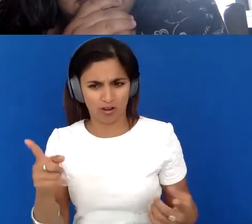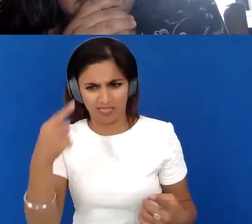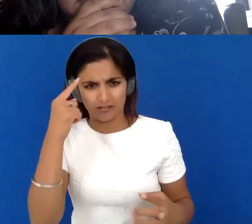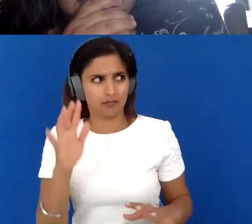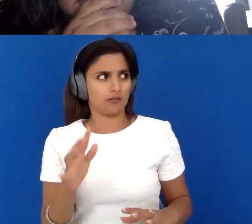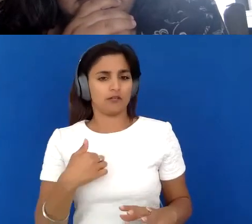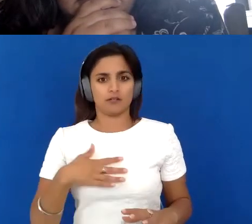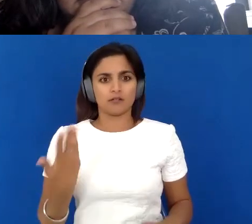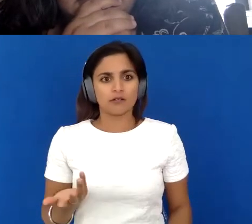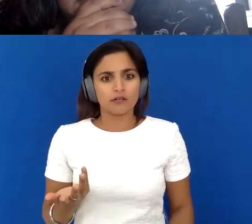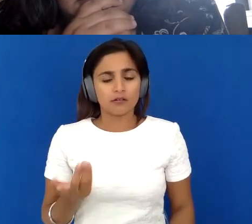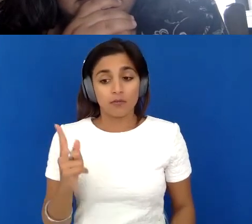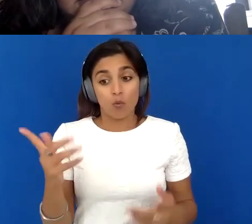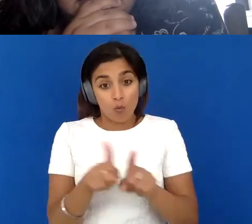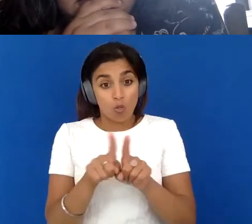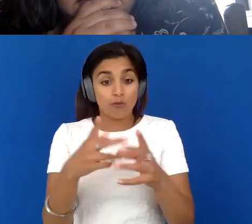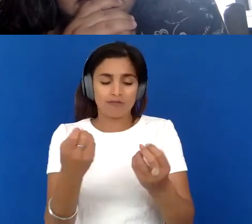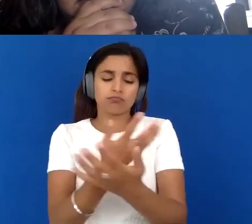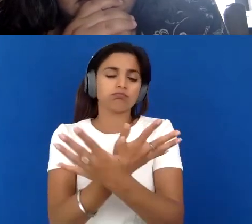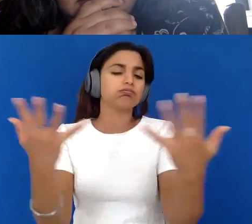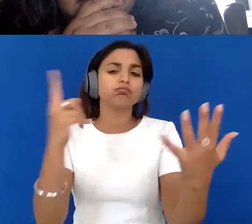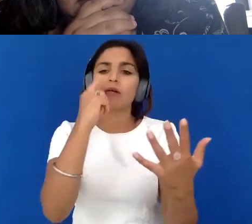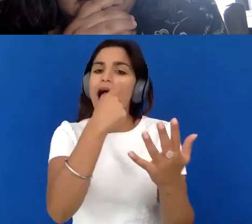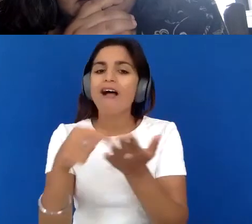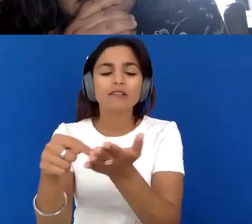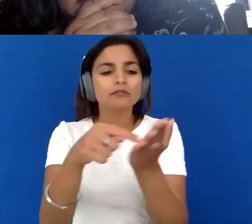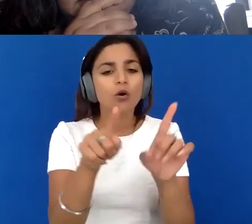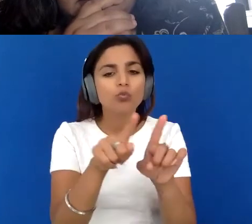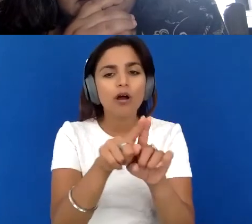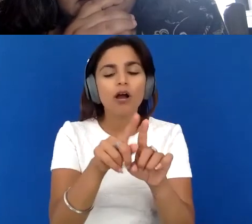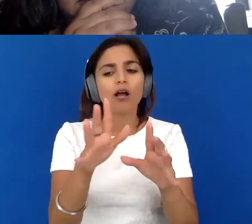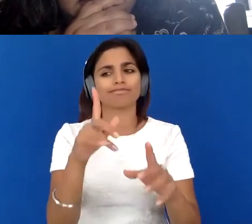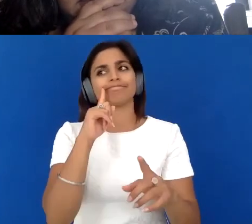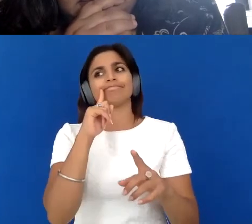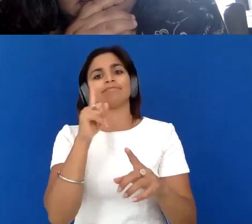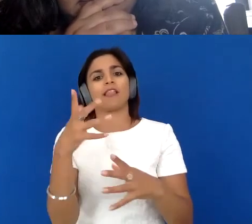evidence that suggests that Black people are on their own and that we are